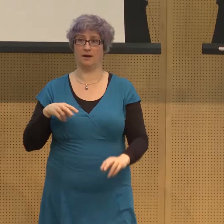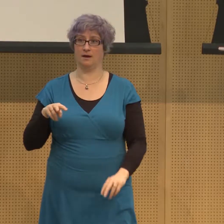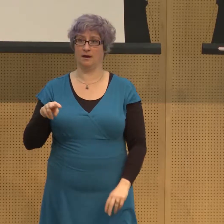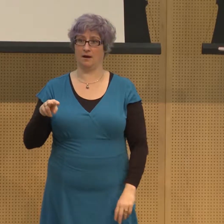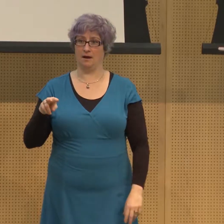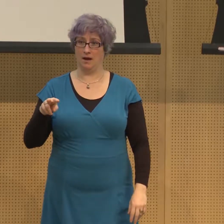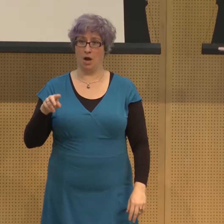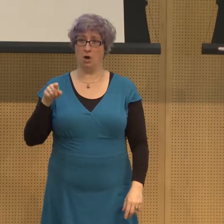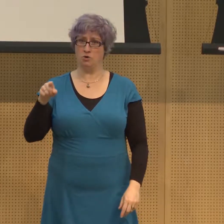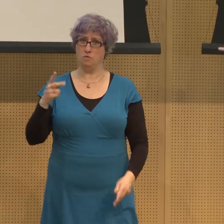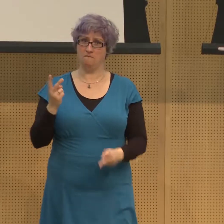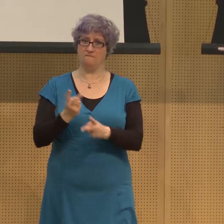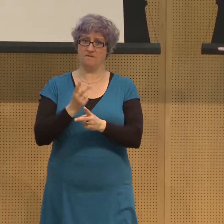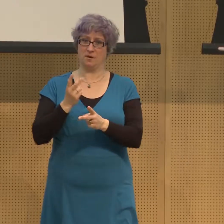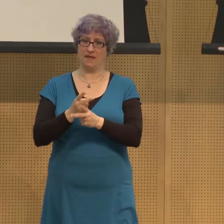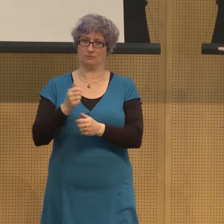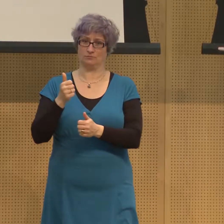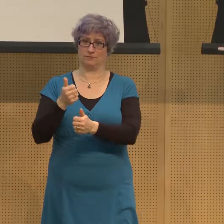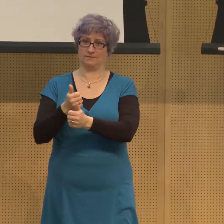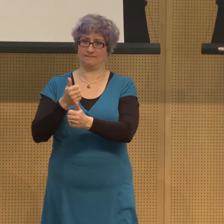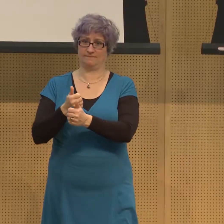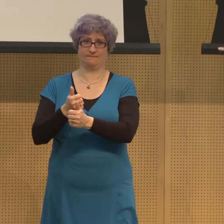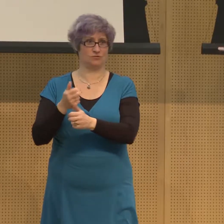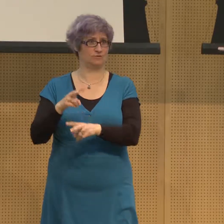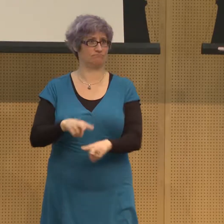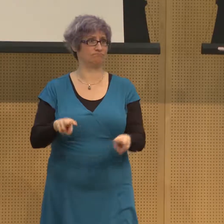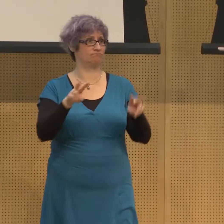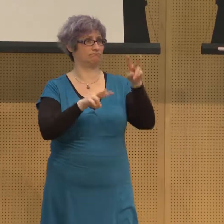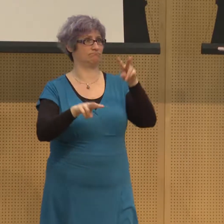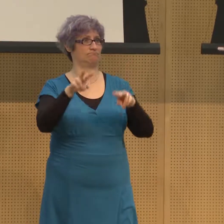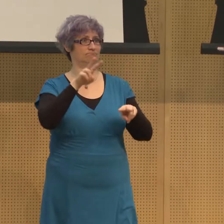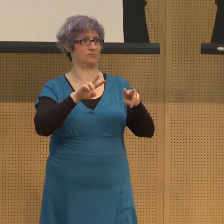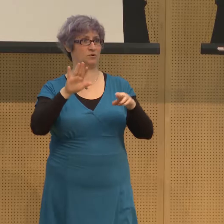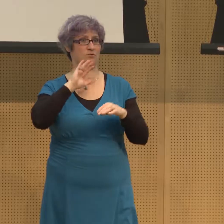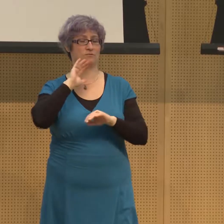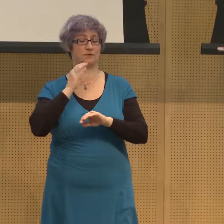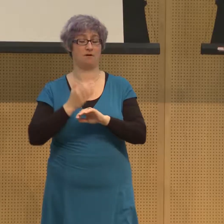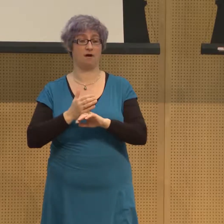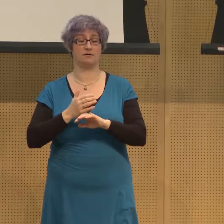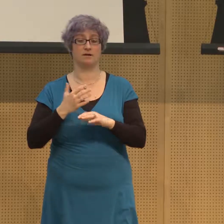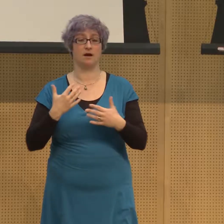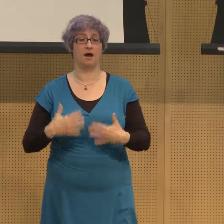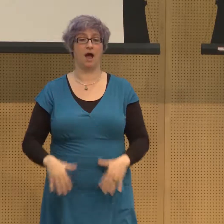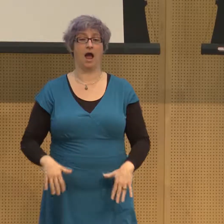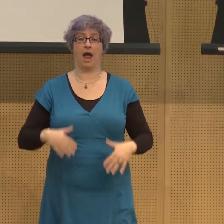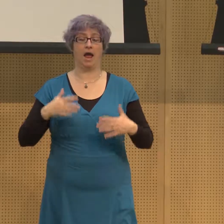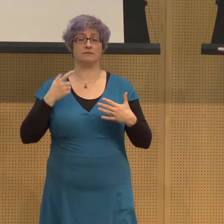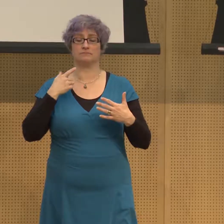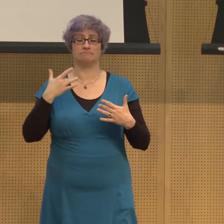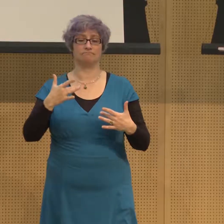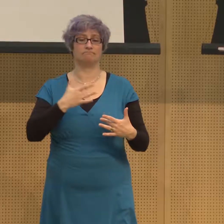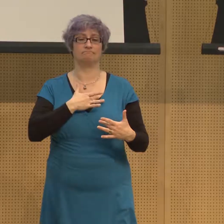"She just needs opportunities." And I was just shocked that the parents would figure that out for themselves,